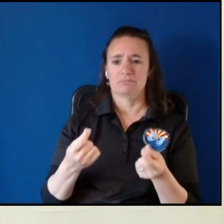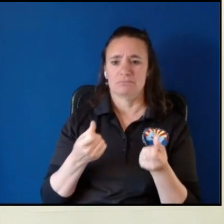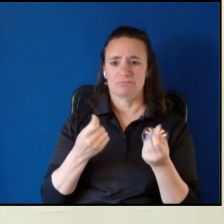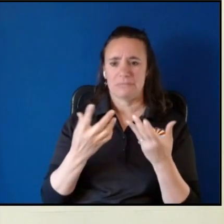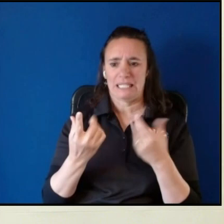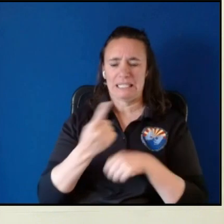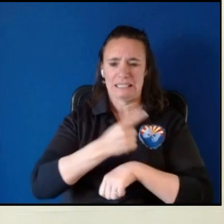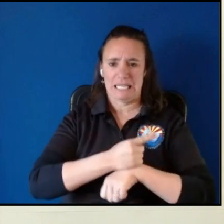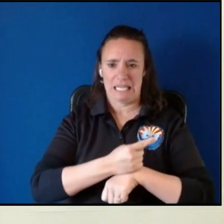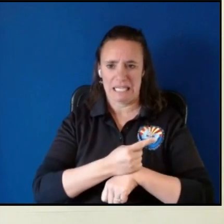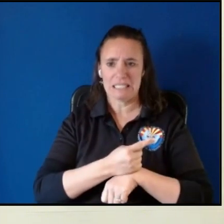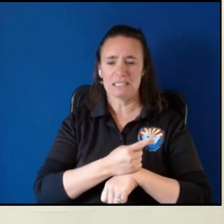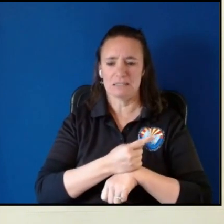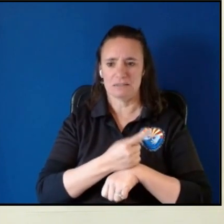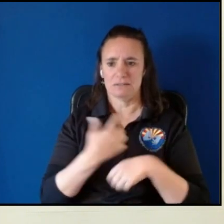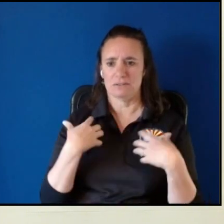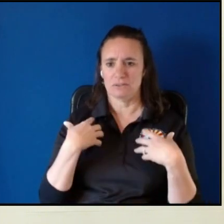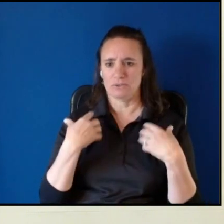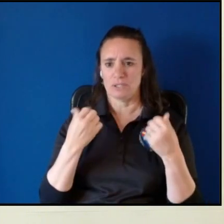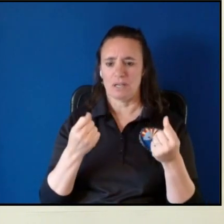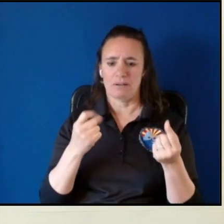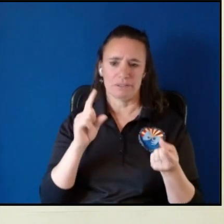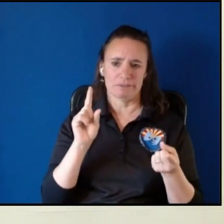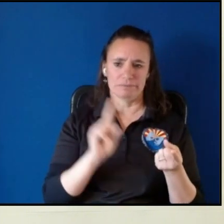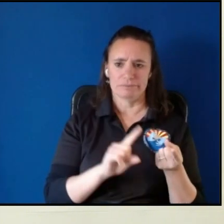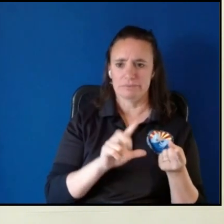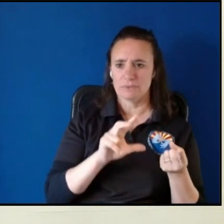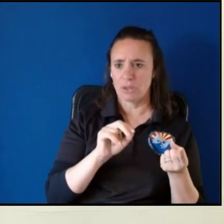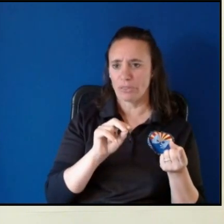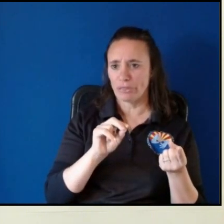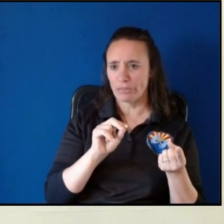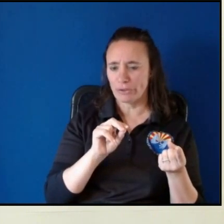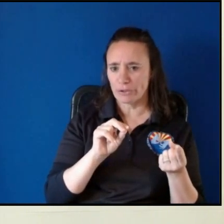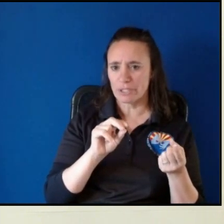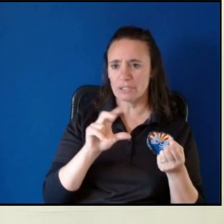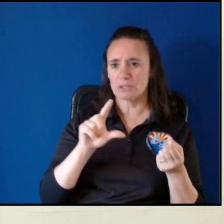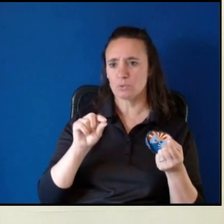recoveries way down low 30%, 20%. But last night and the night before,